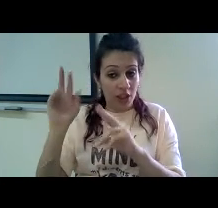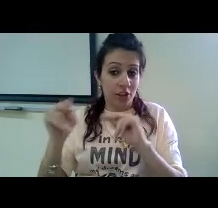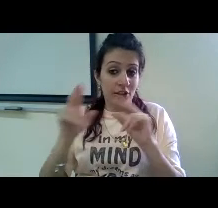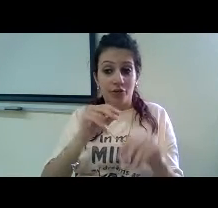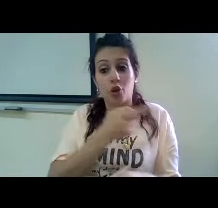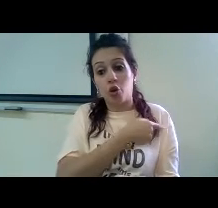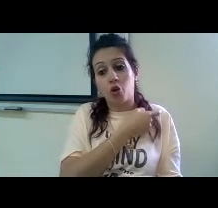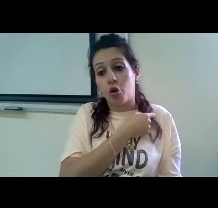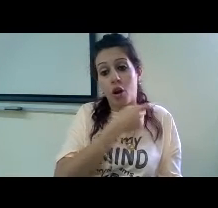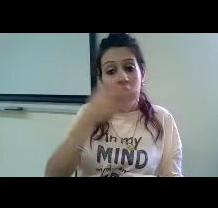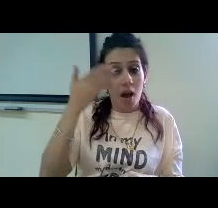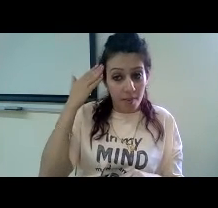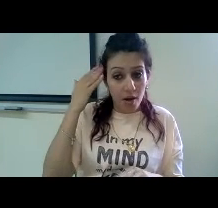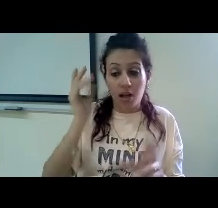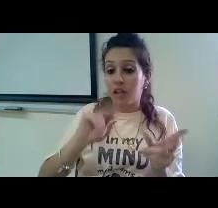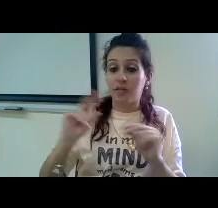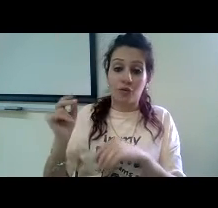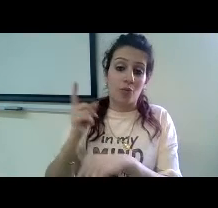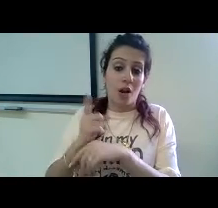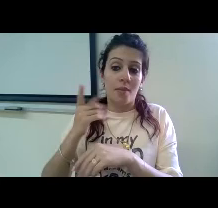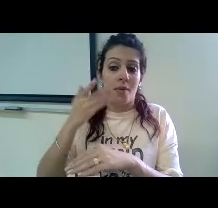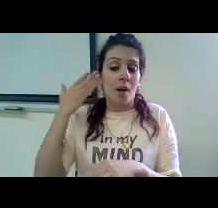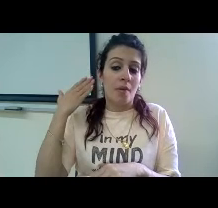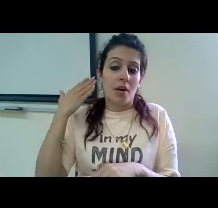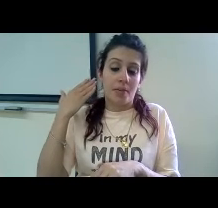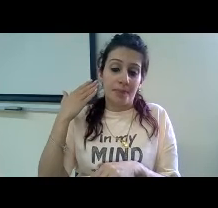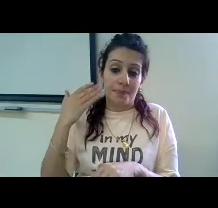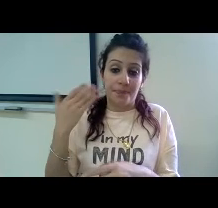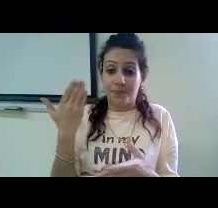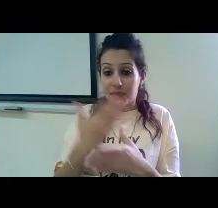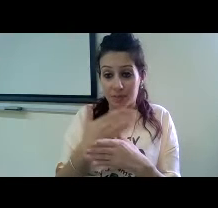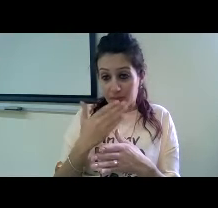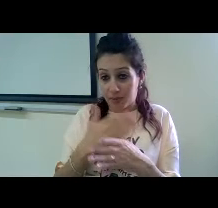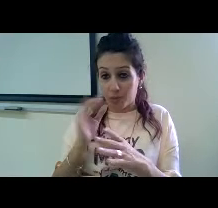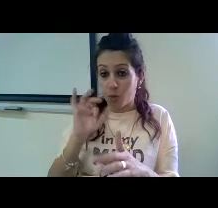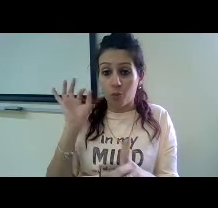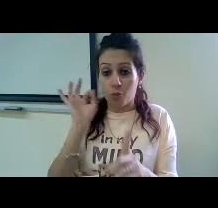So the professor wrote the role of the professor,